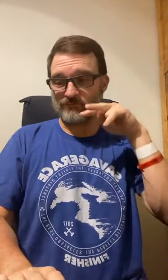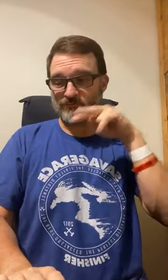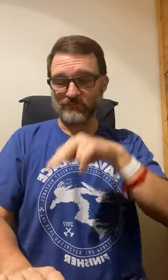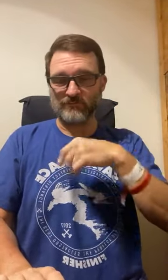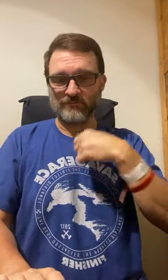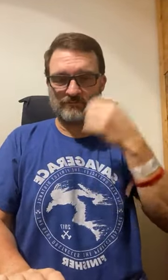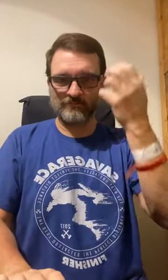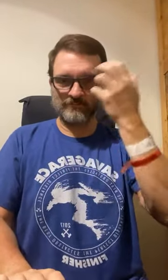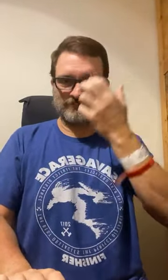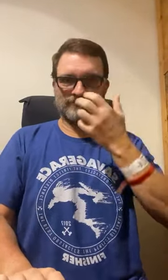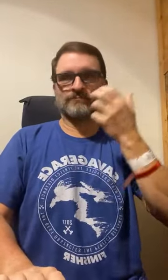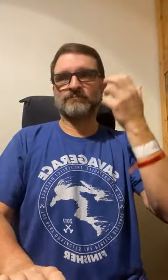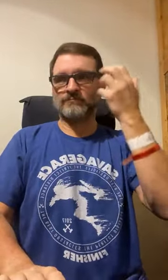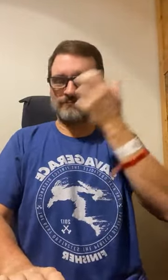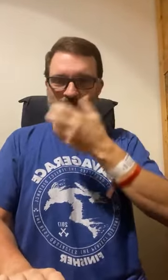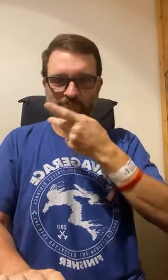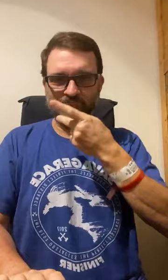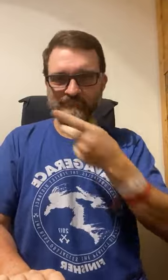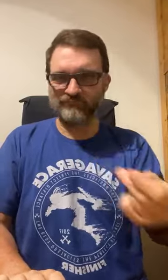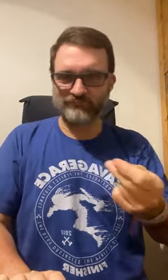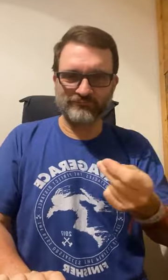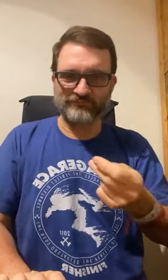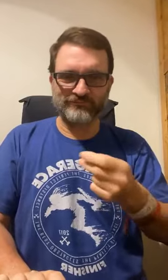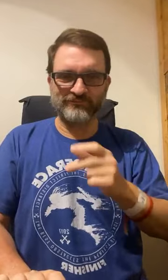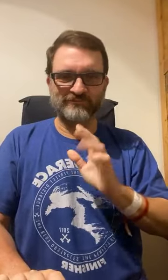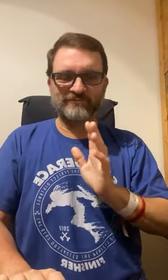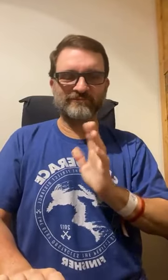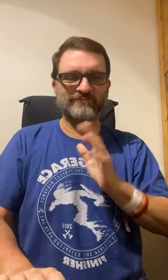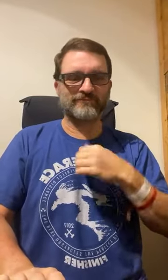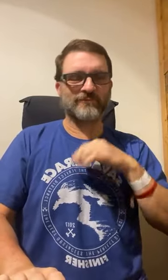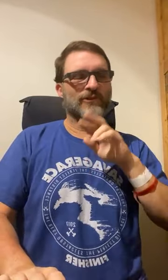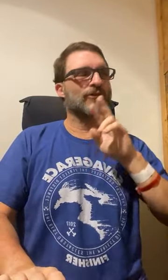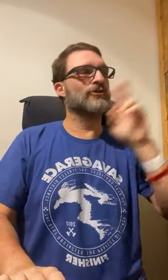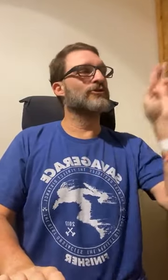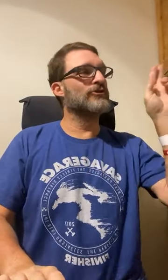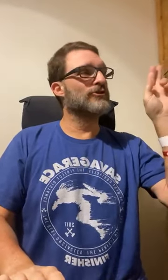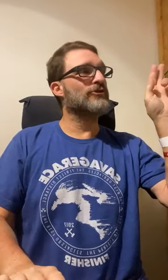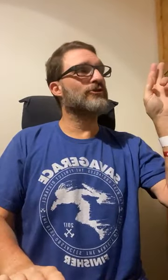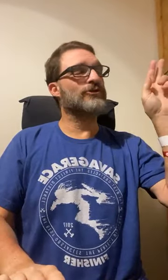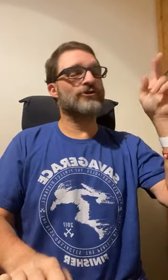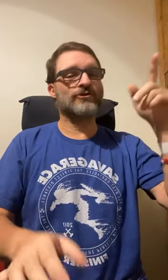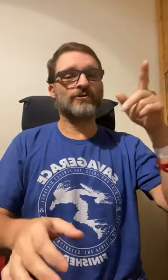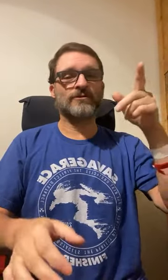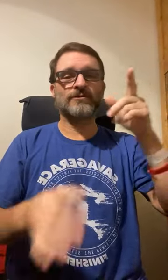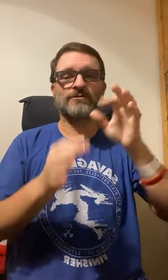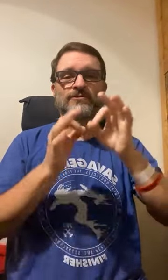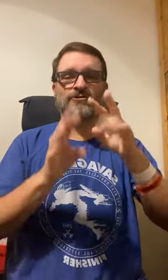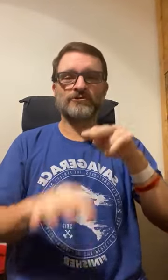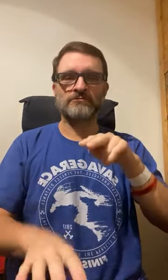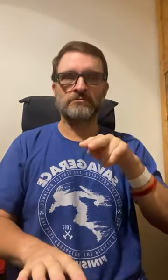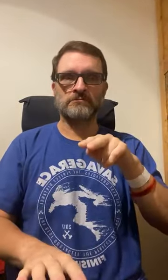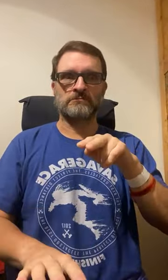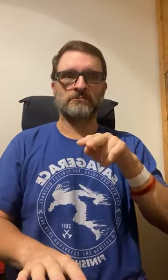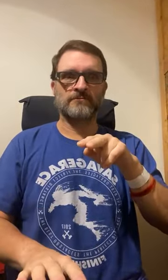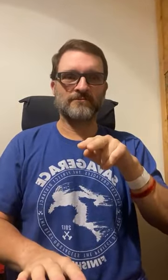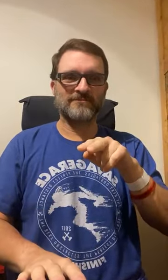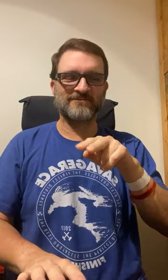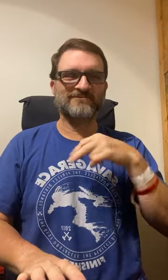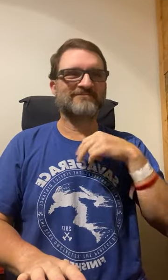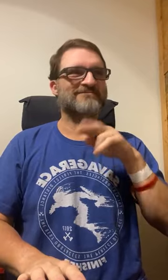If I looked directly on that. I will get dizzy and pass out. I dont want that to happen. I looked the other way. The interpreter was looking at me with concern look on their face.